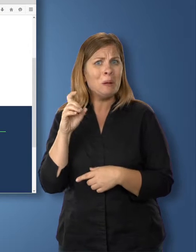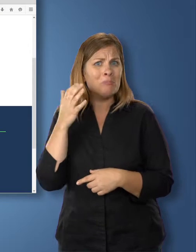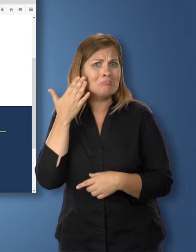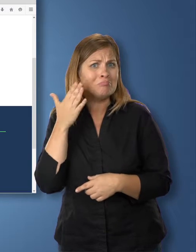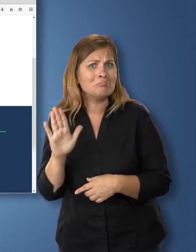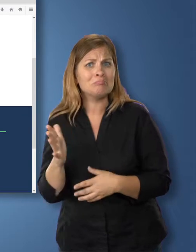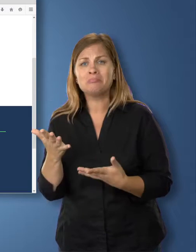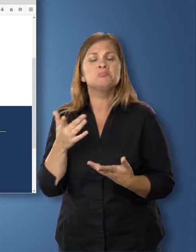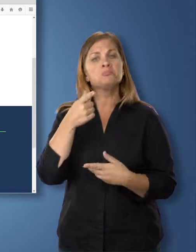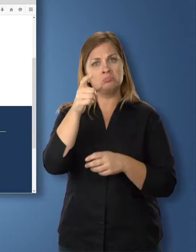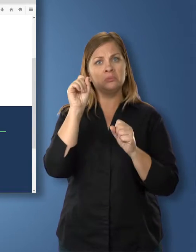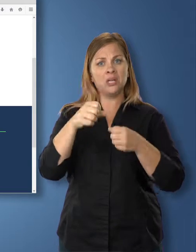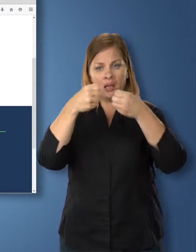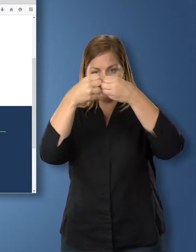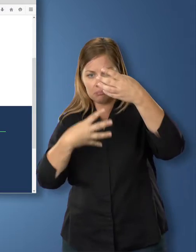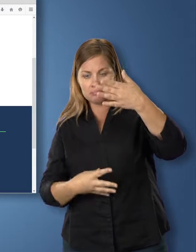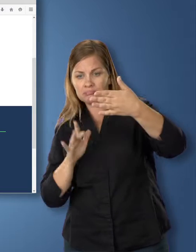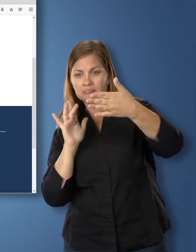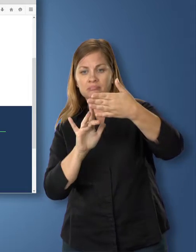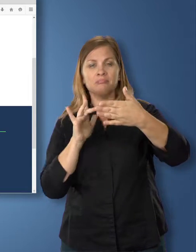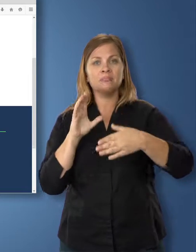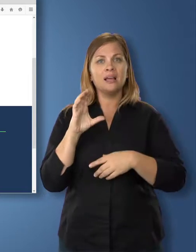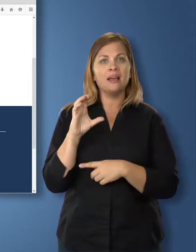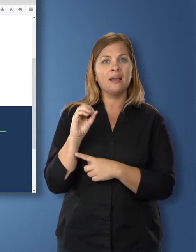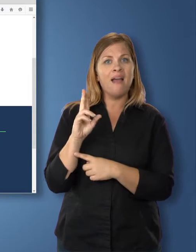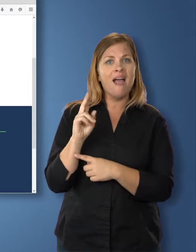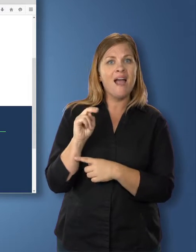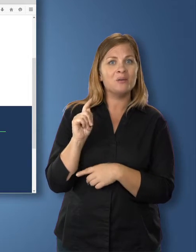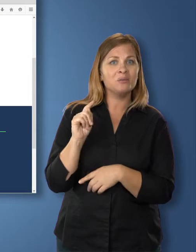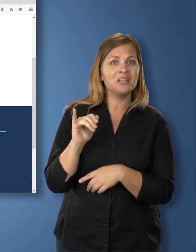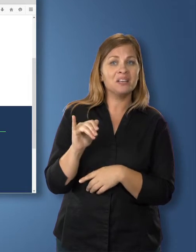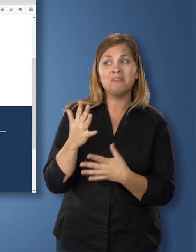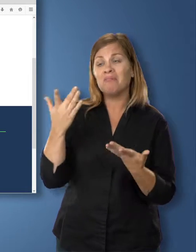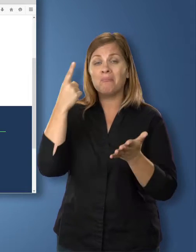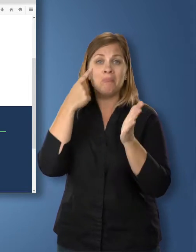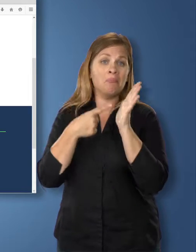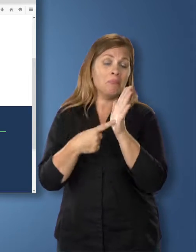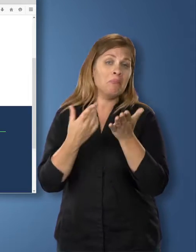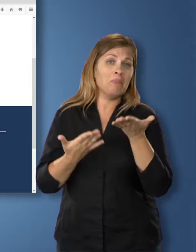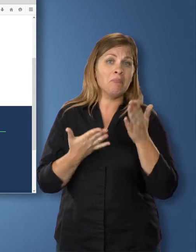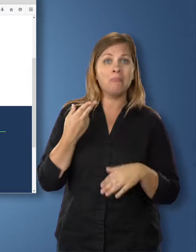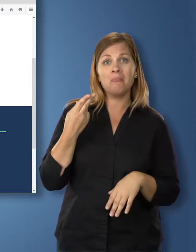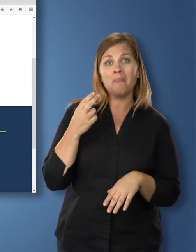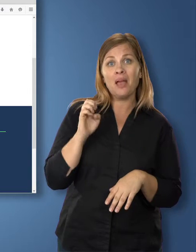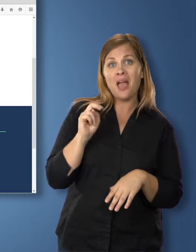If you check the box, you will need to choose the county where you live (for example Hennepin or Rice) from the drop down menu instead.